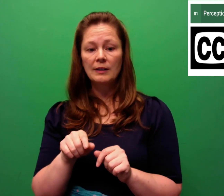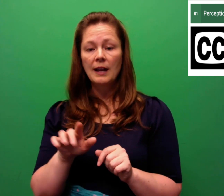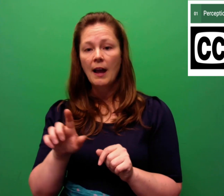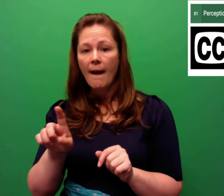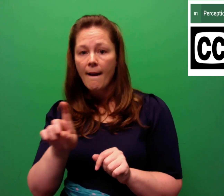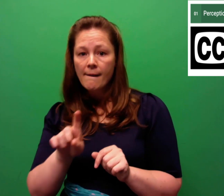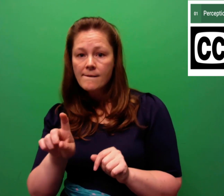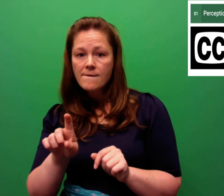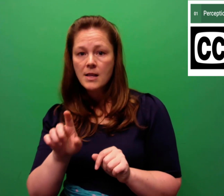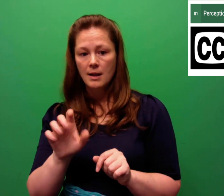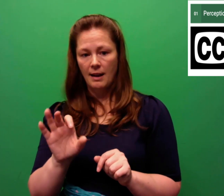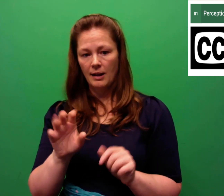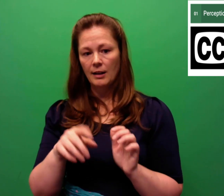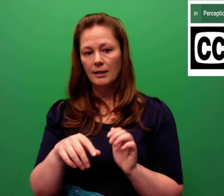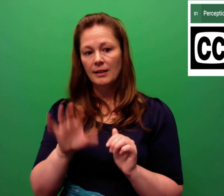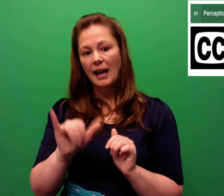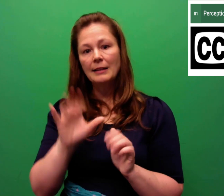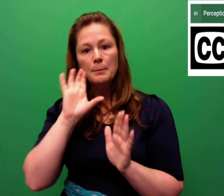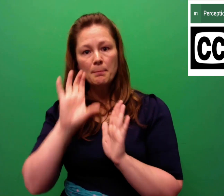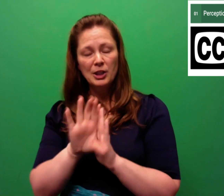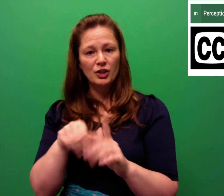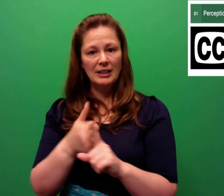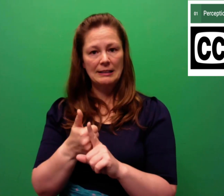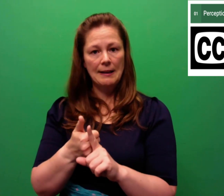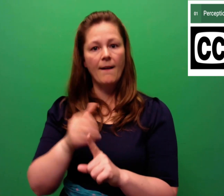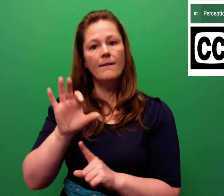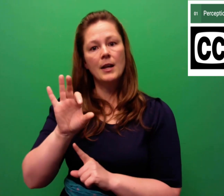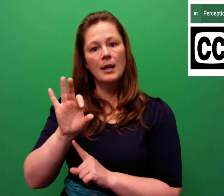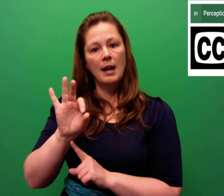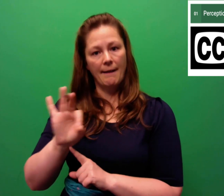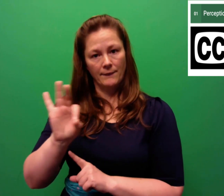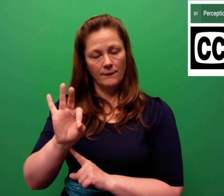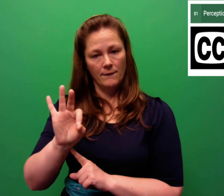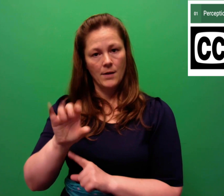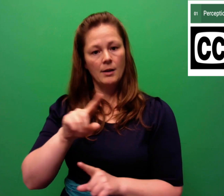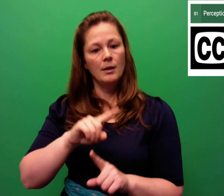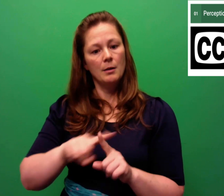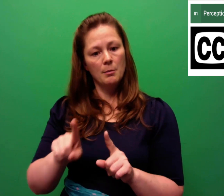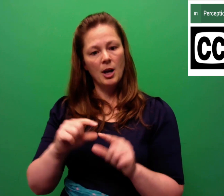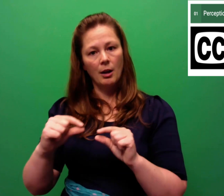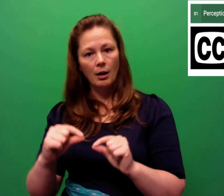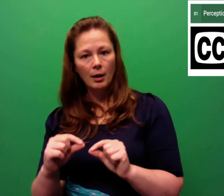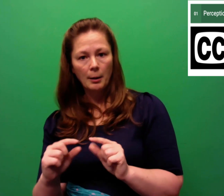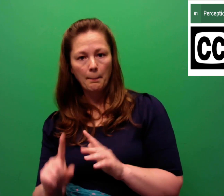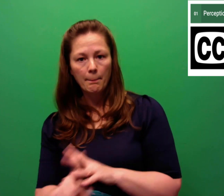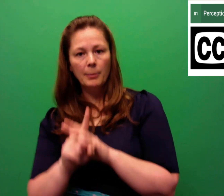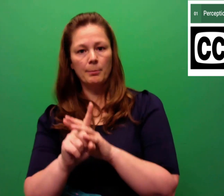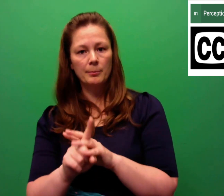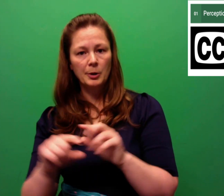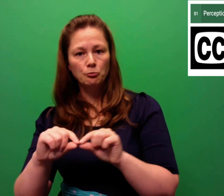shows text when you hover over the image. The image itself is an F but when you